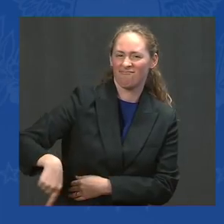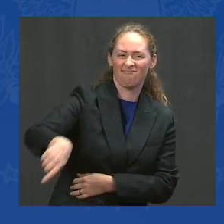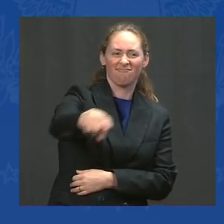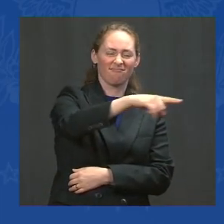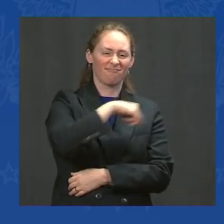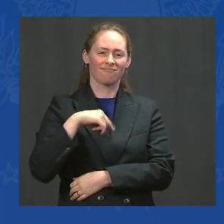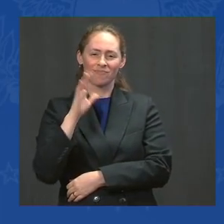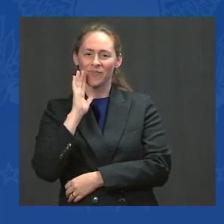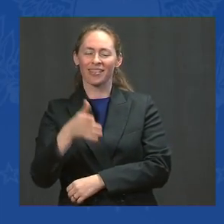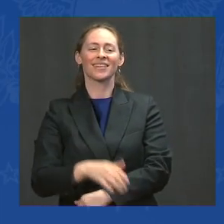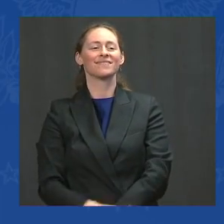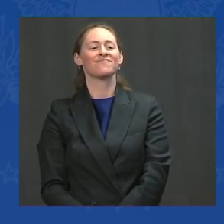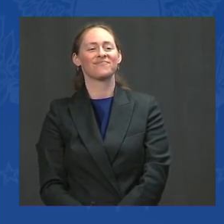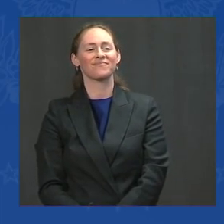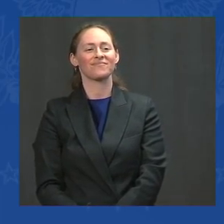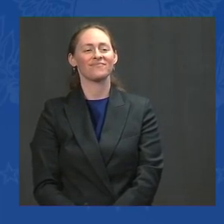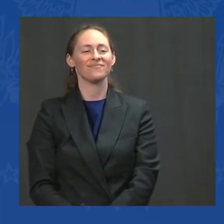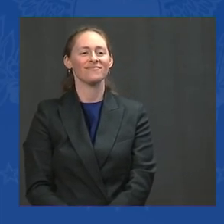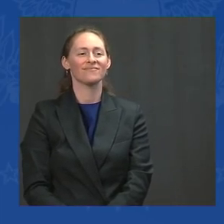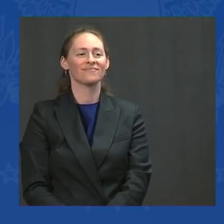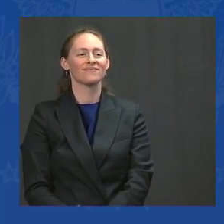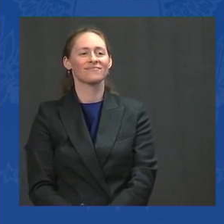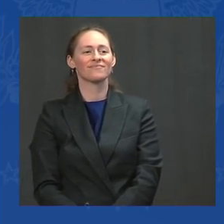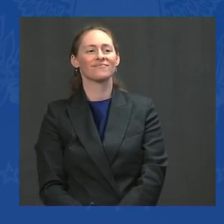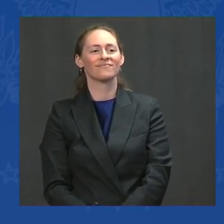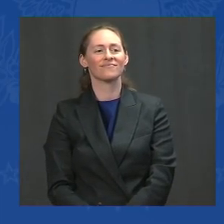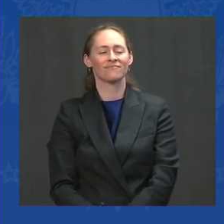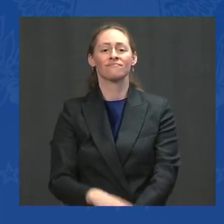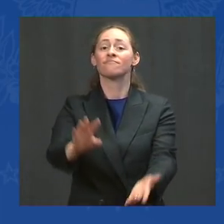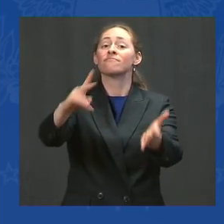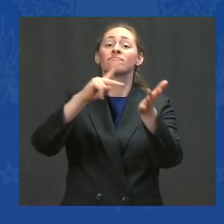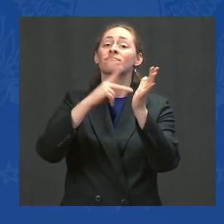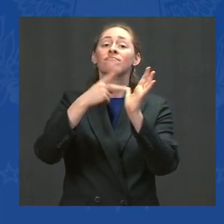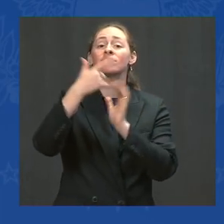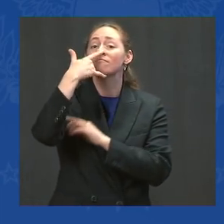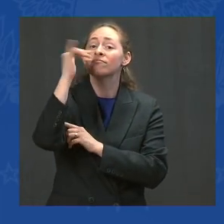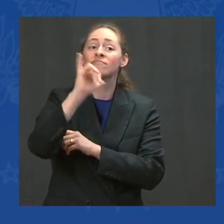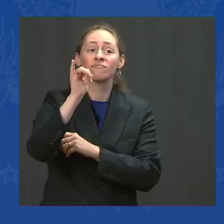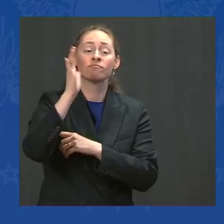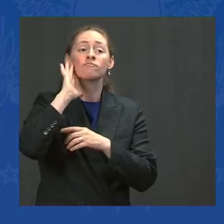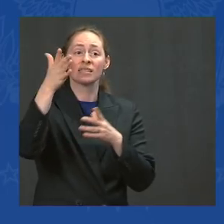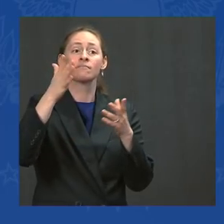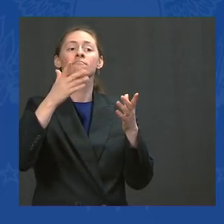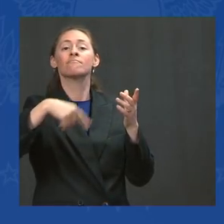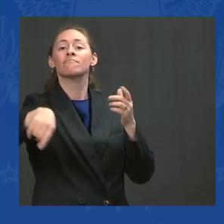expand output and enable millions of Americans to enter the labor workforce now,